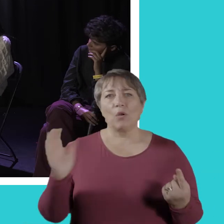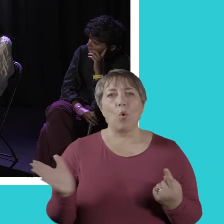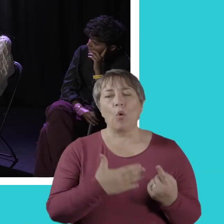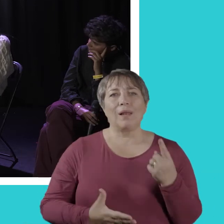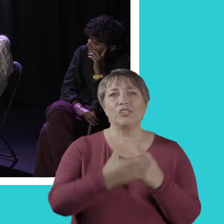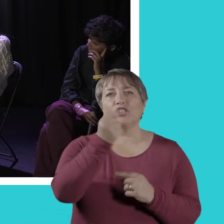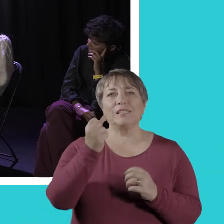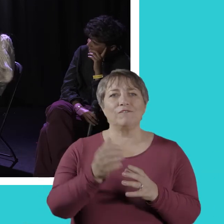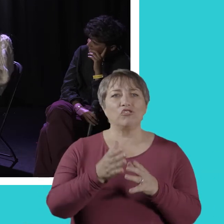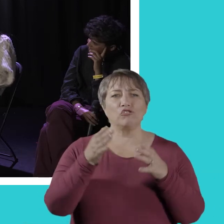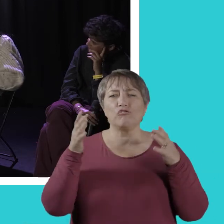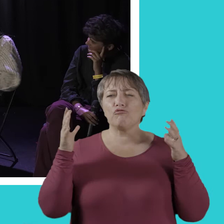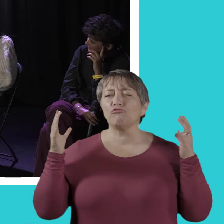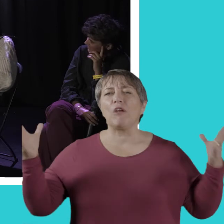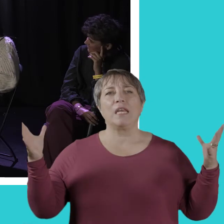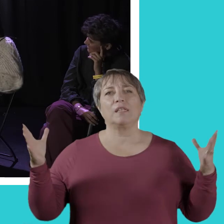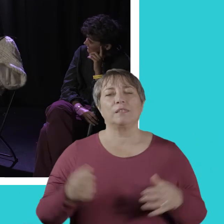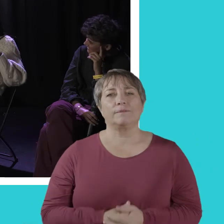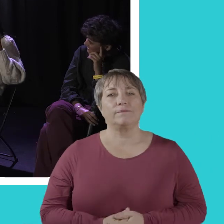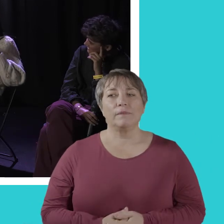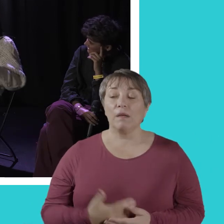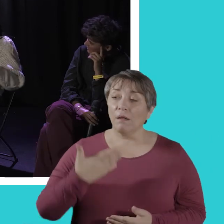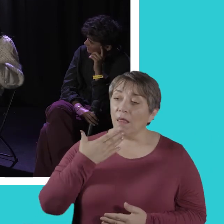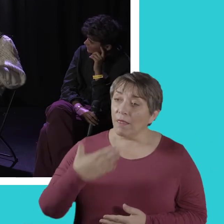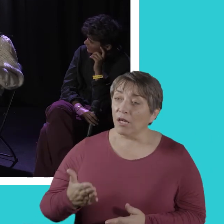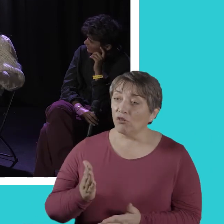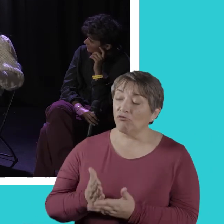Thank you it's very inspiring. Very noble of you as well Jonas. I'm gonna I've got probably time